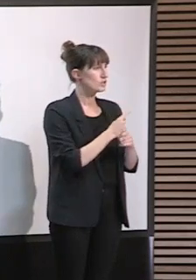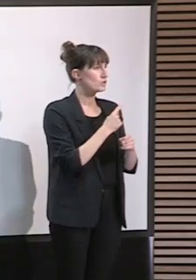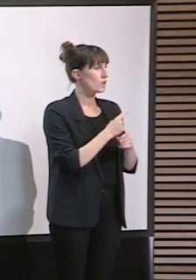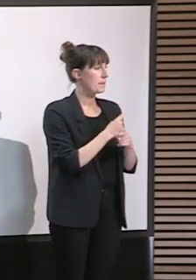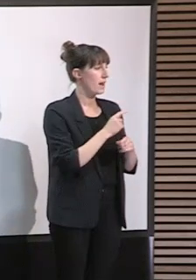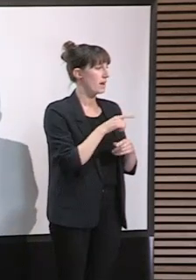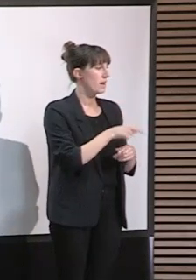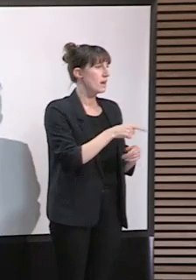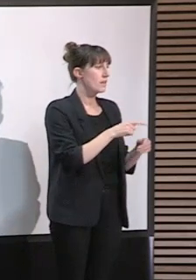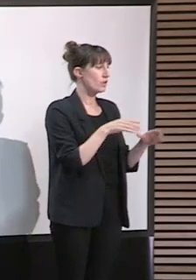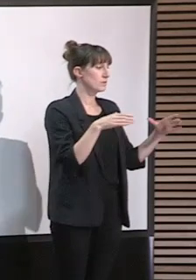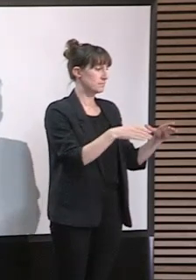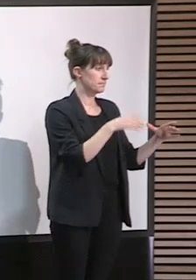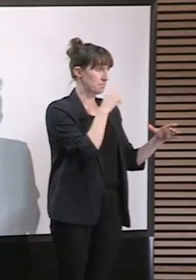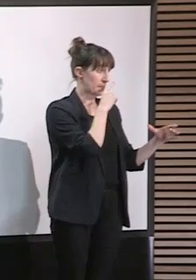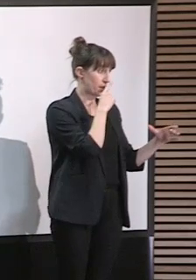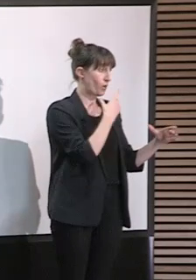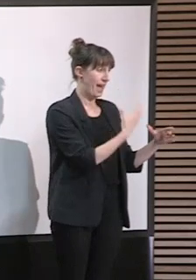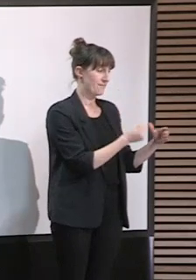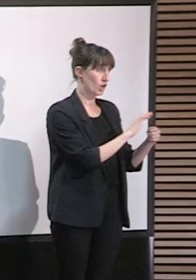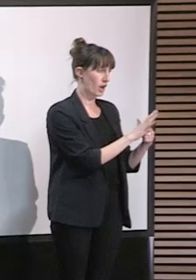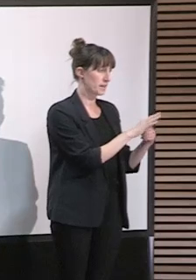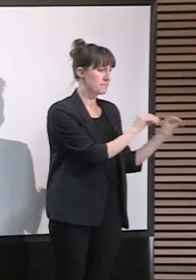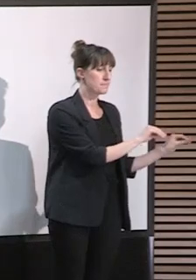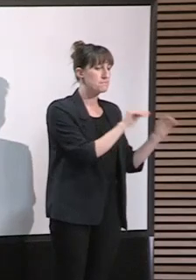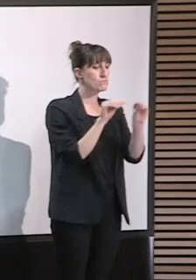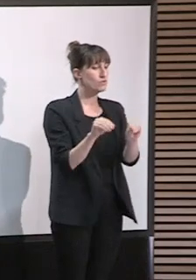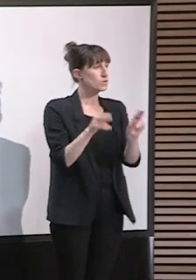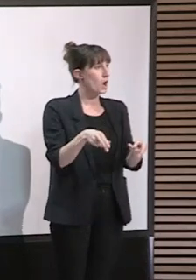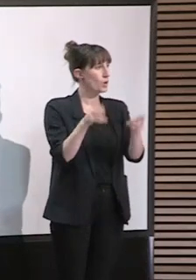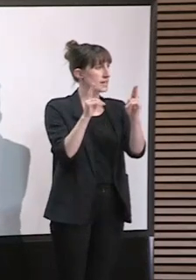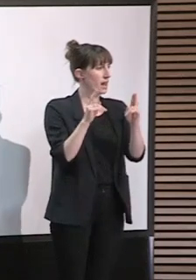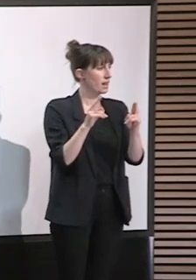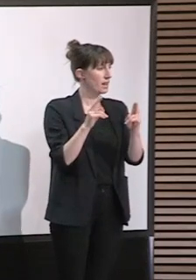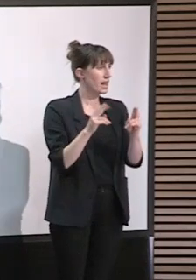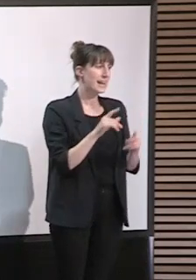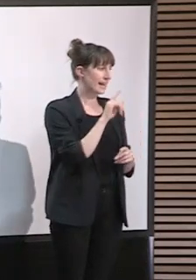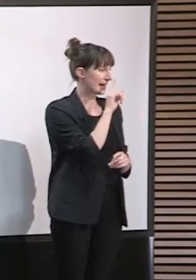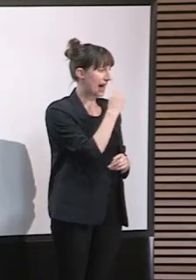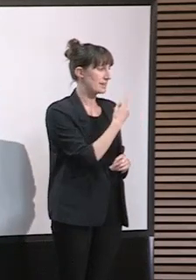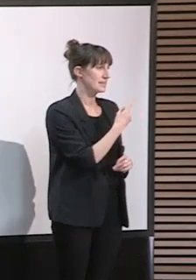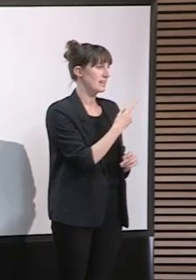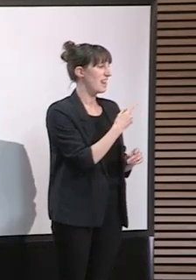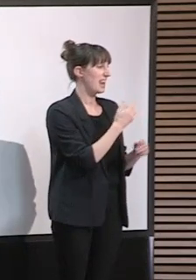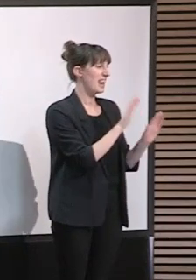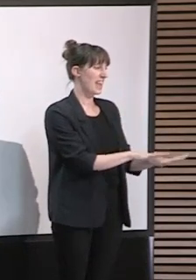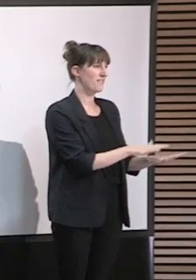an update on that. Last night there was moving these COVID infected people into motels and isolate